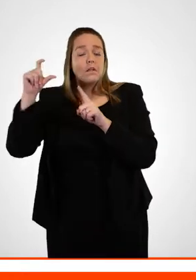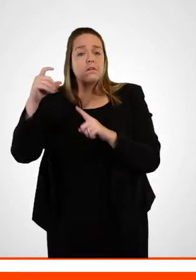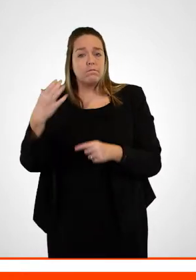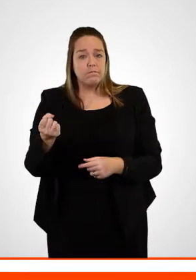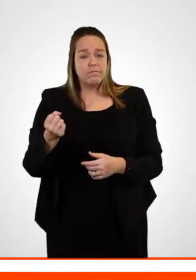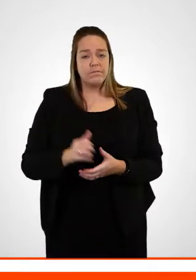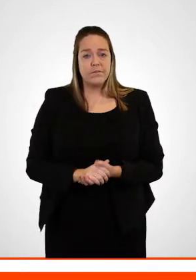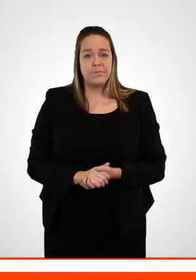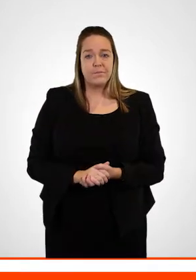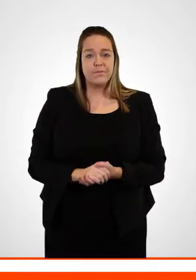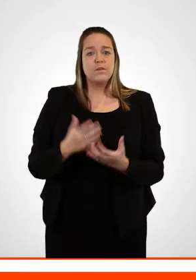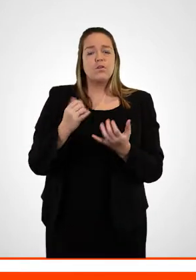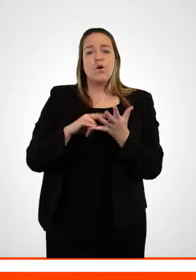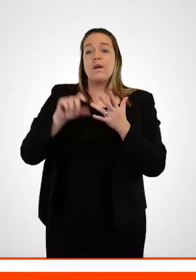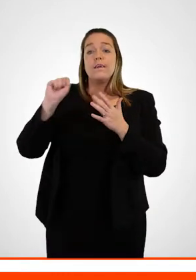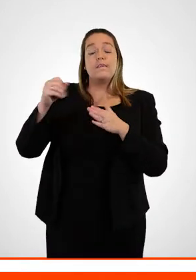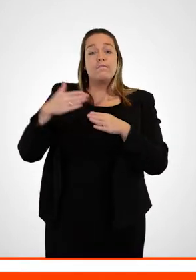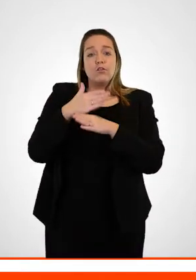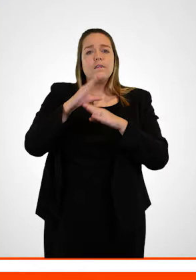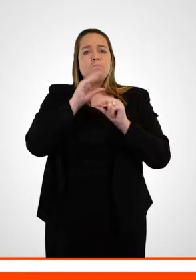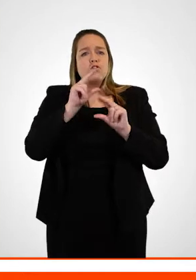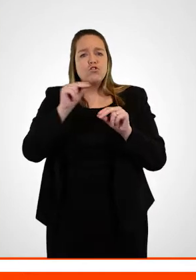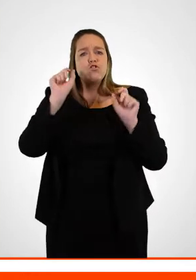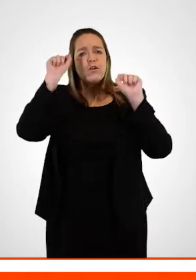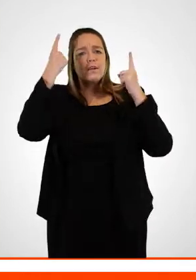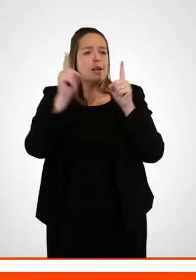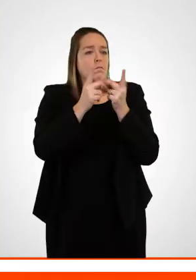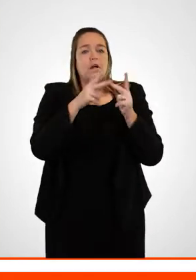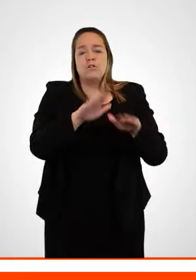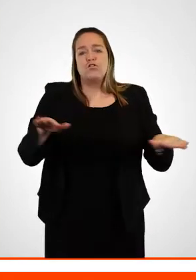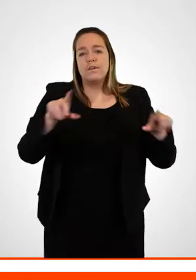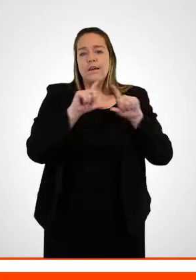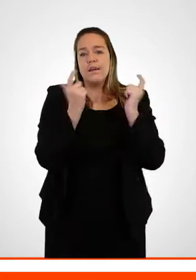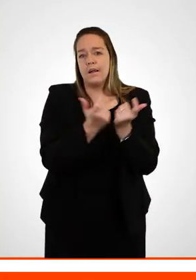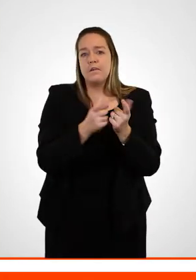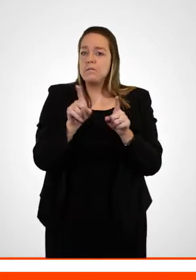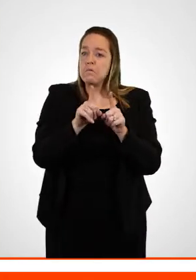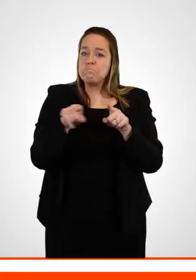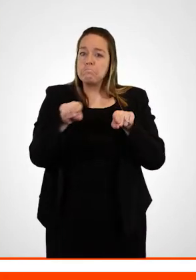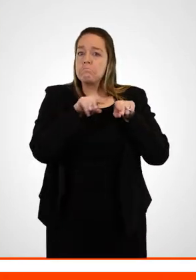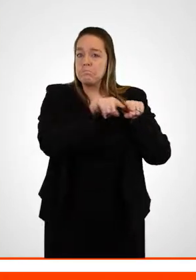So really functioning in terms of speech recognition like any other child in their class should.